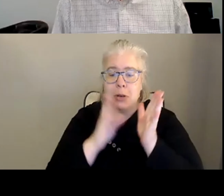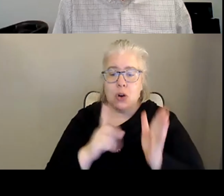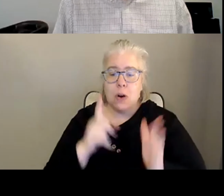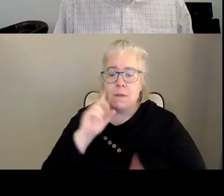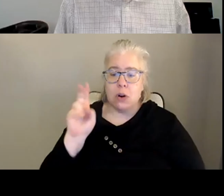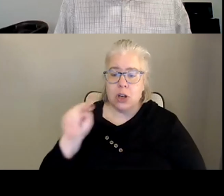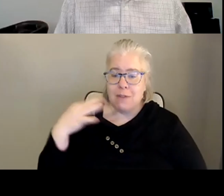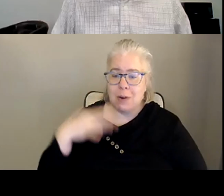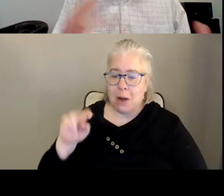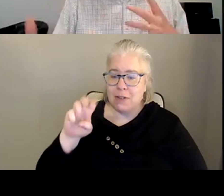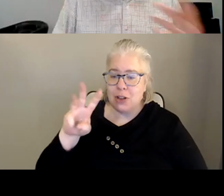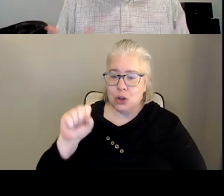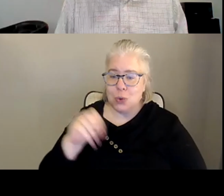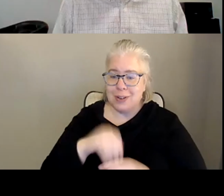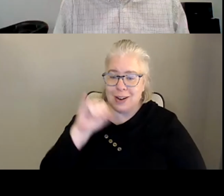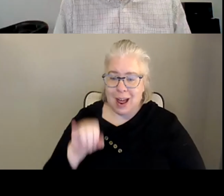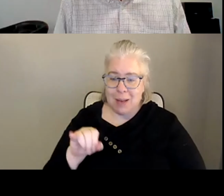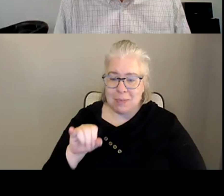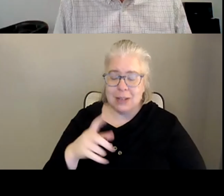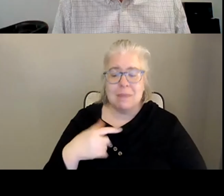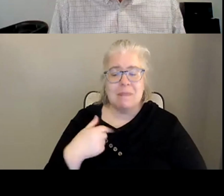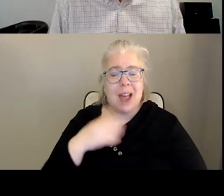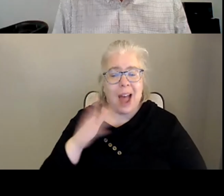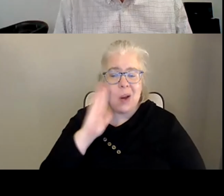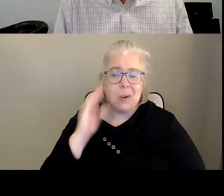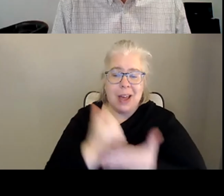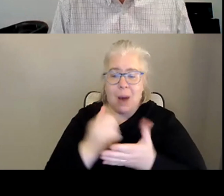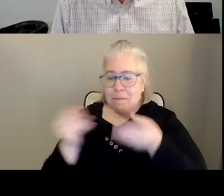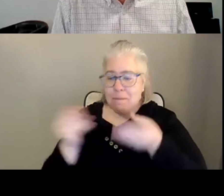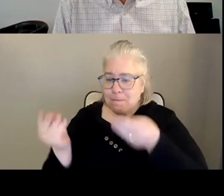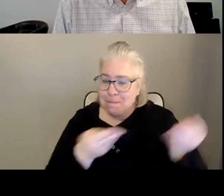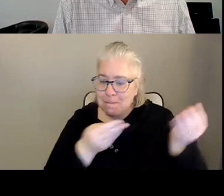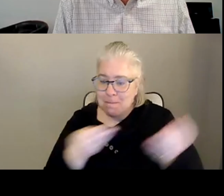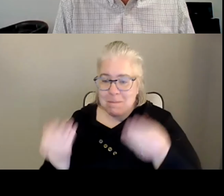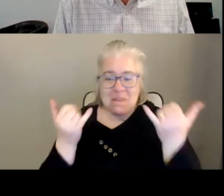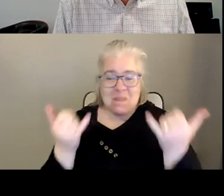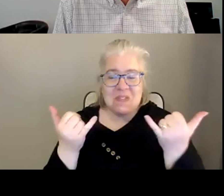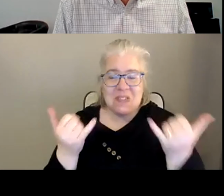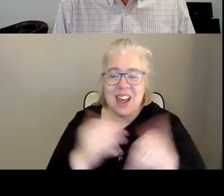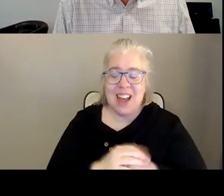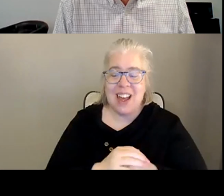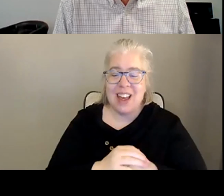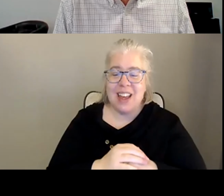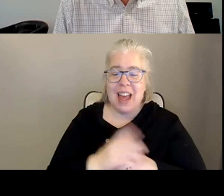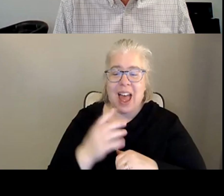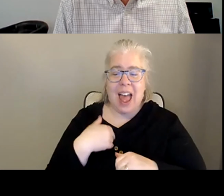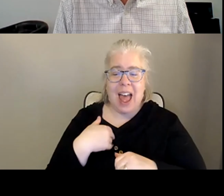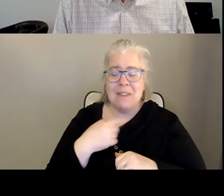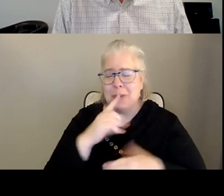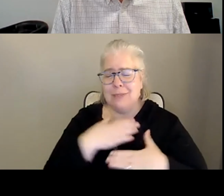And I'm going to be, emceeing, hosting today. I have really enjoyed getting to know the LUNA team